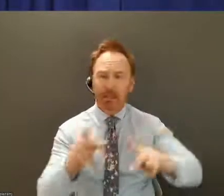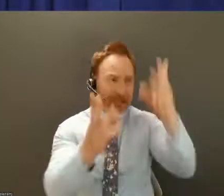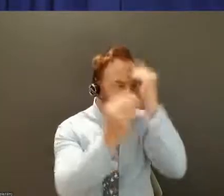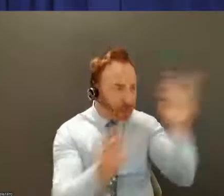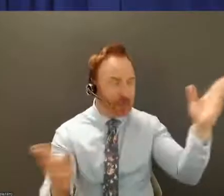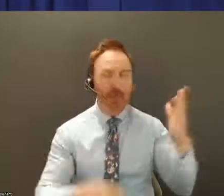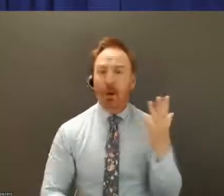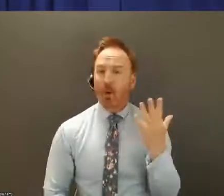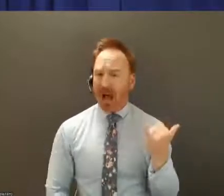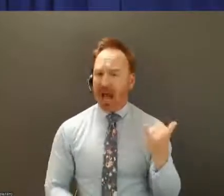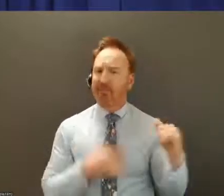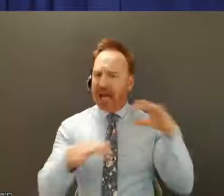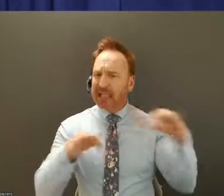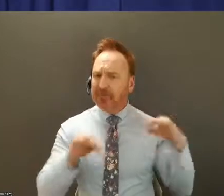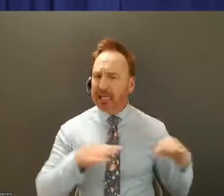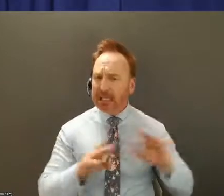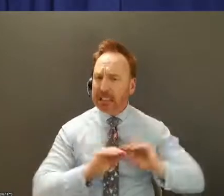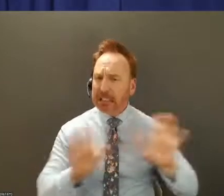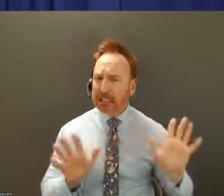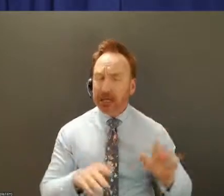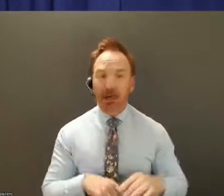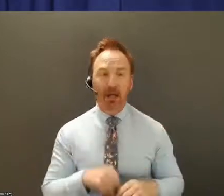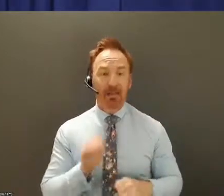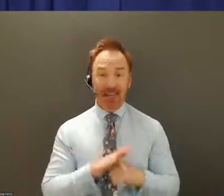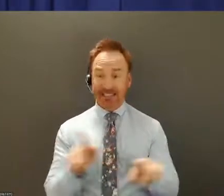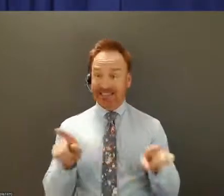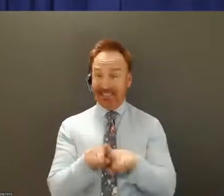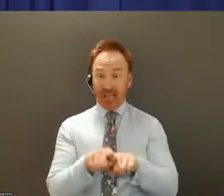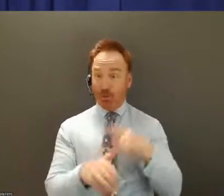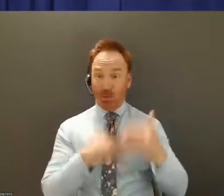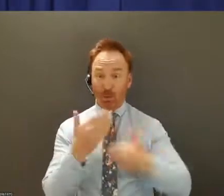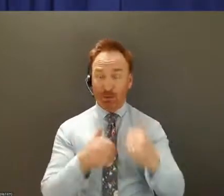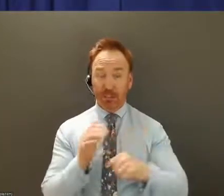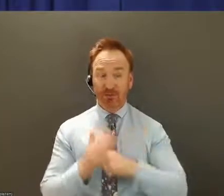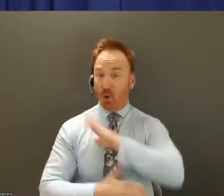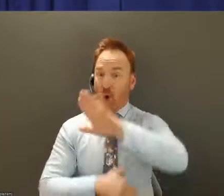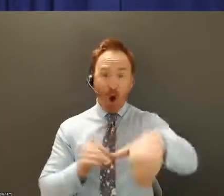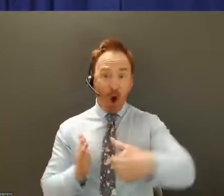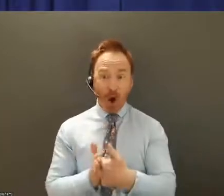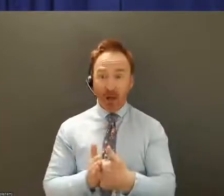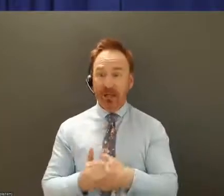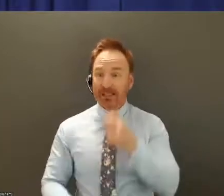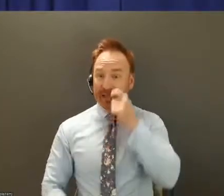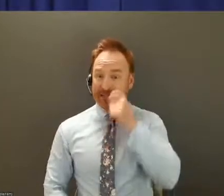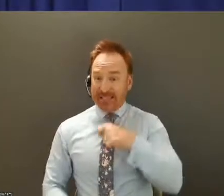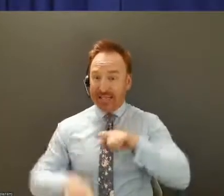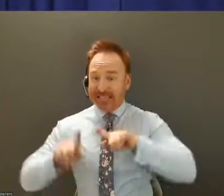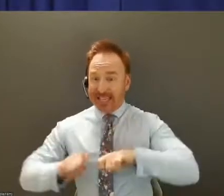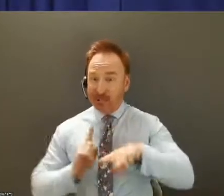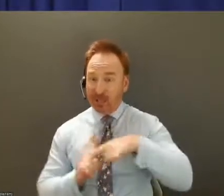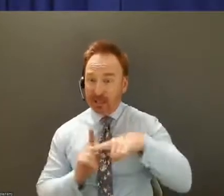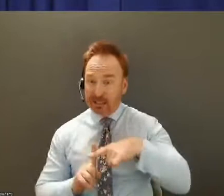help them to remember everyone they've had close contacts already during the time when they could be spreading the